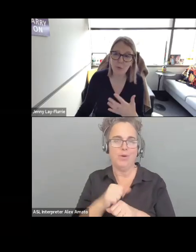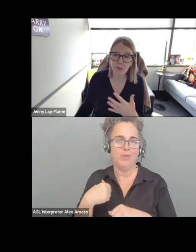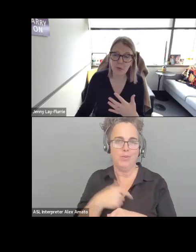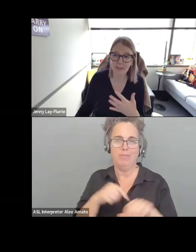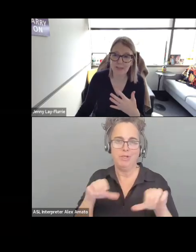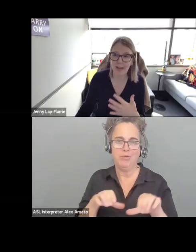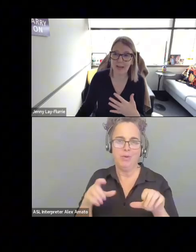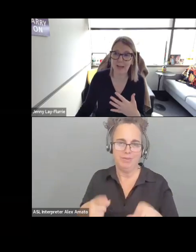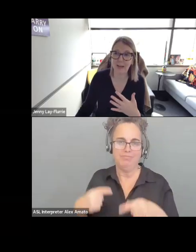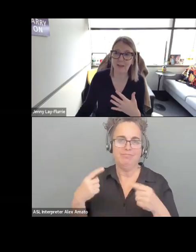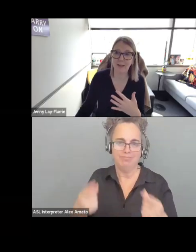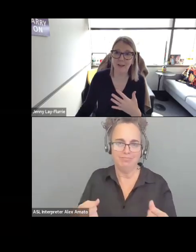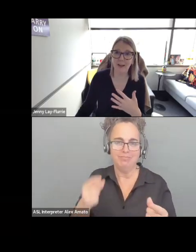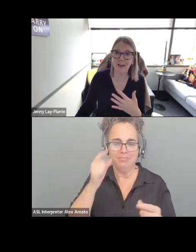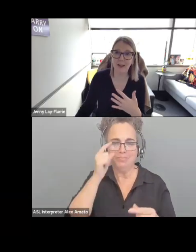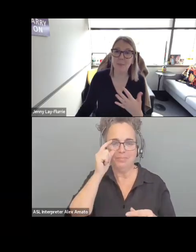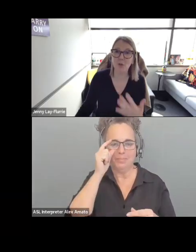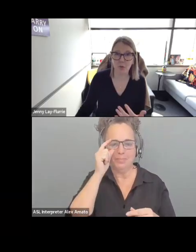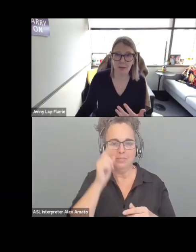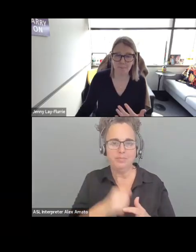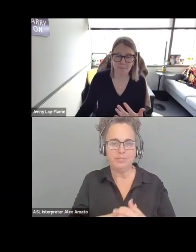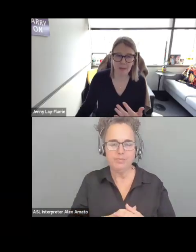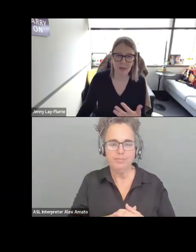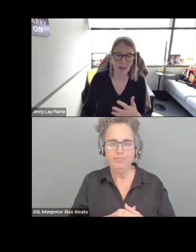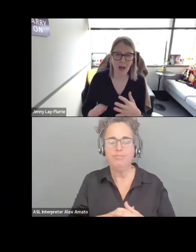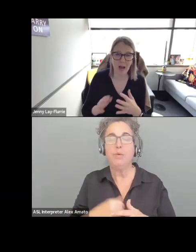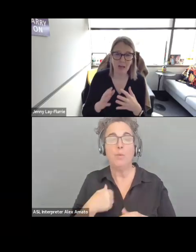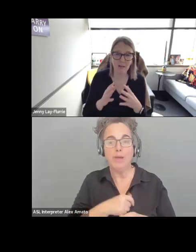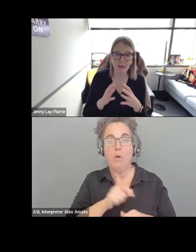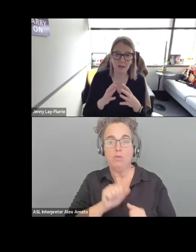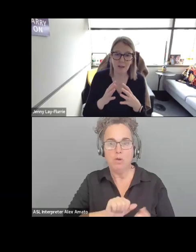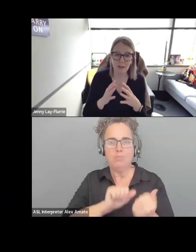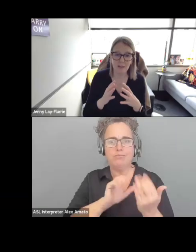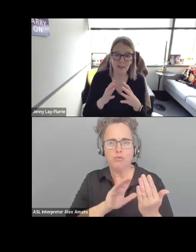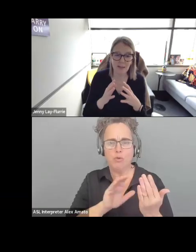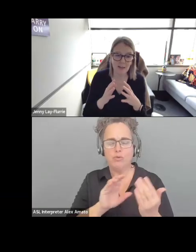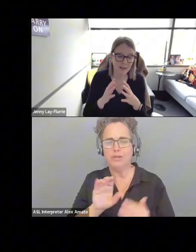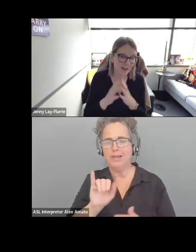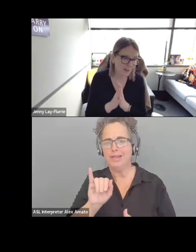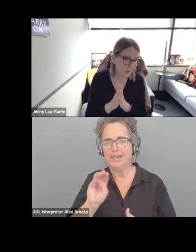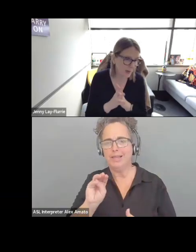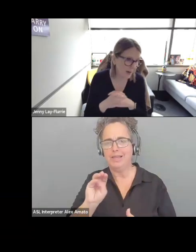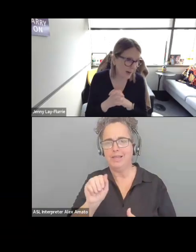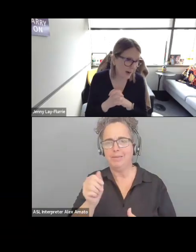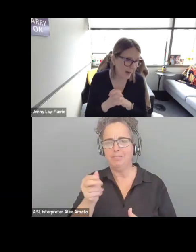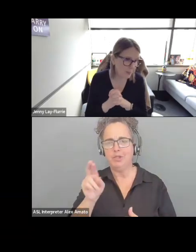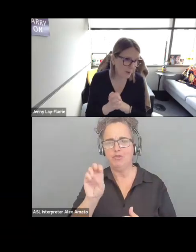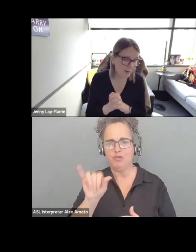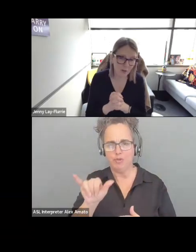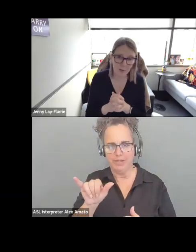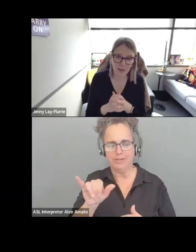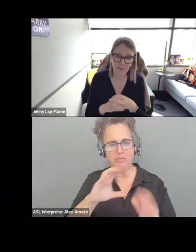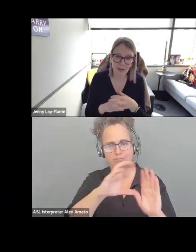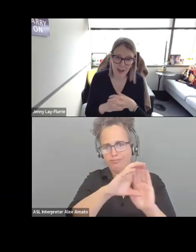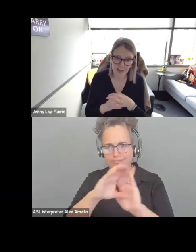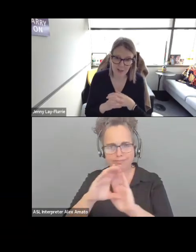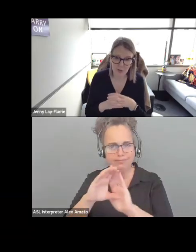We've also been tackling imagery and the last week I, I had the privilege of being in Vienna